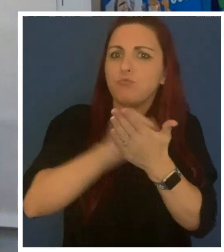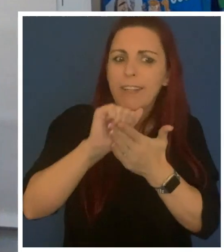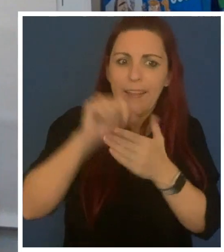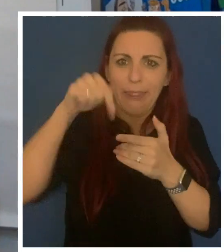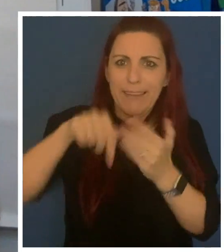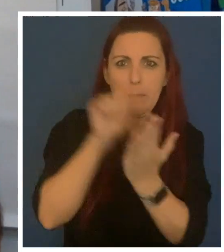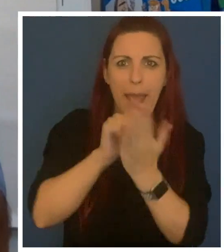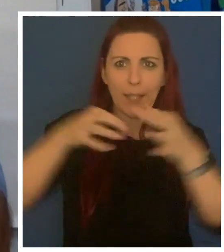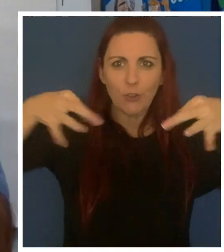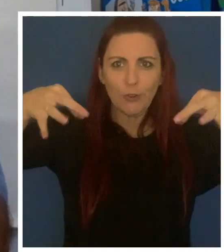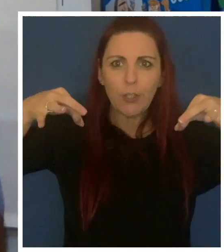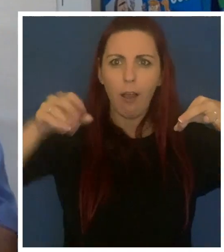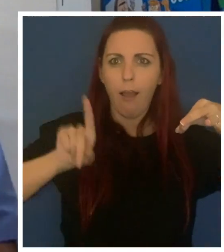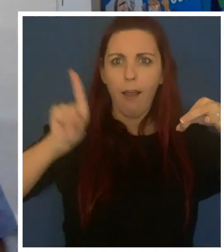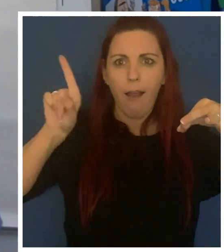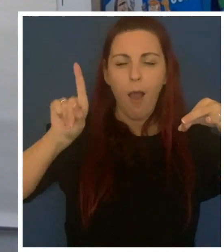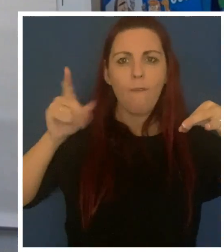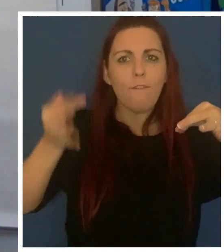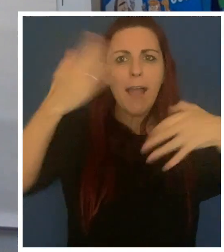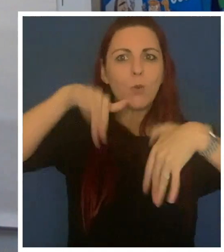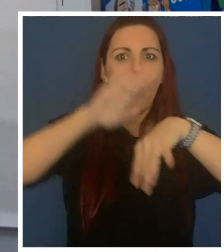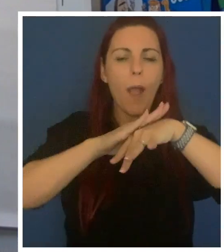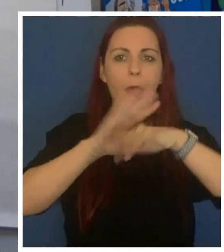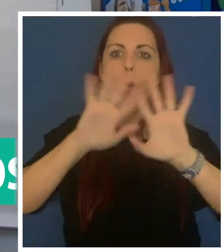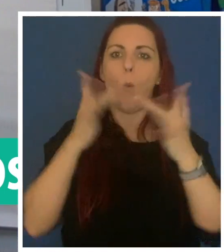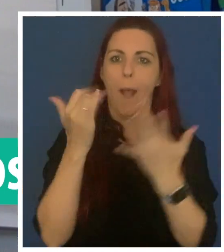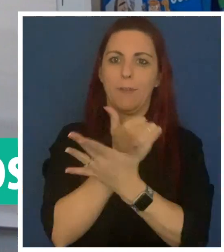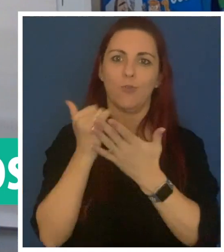versus Guzzler and you can get that from right here.